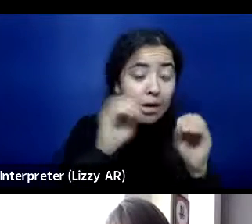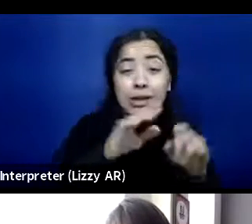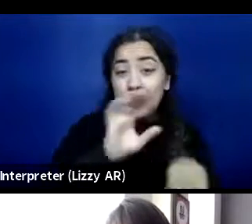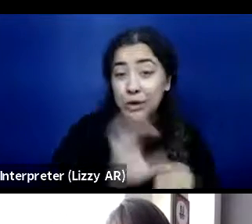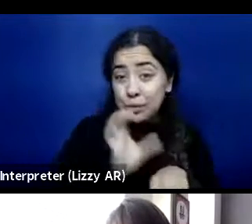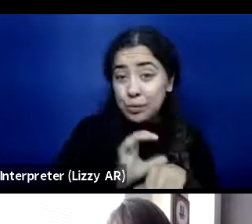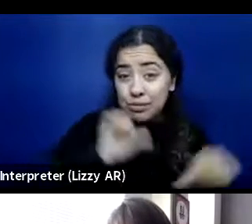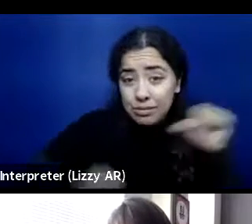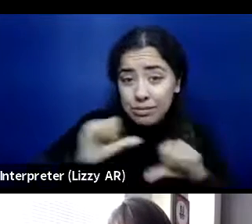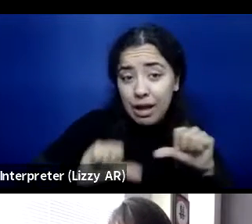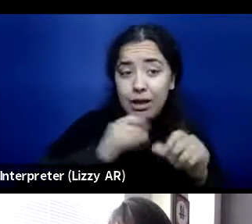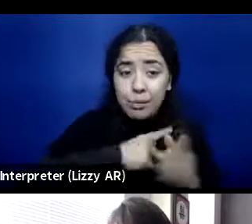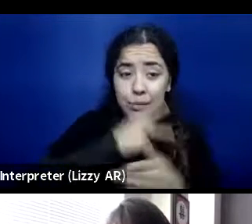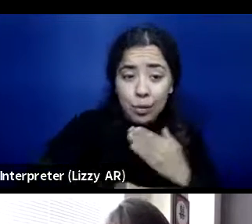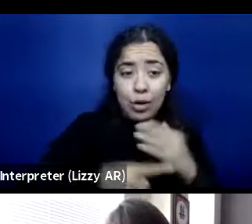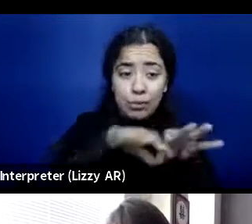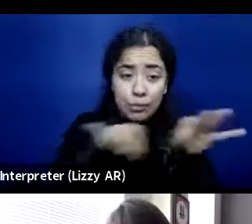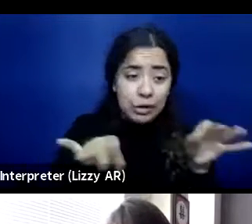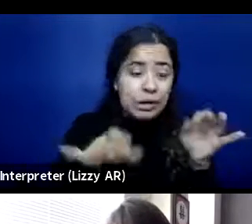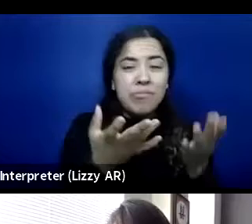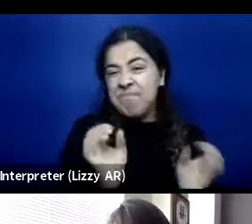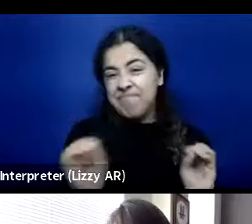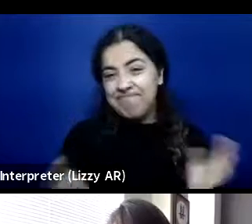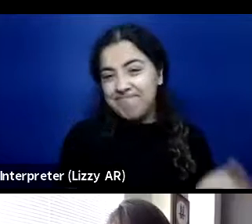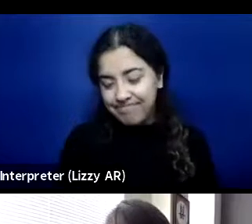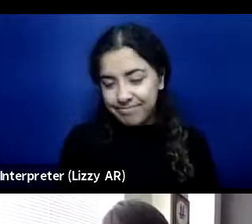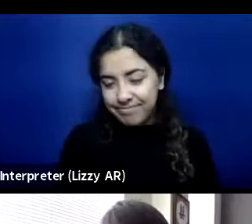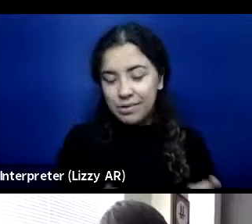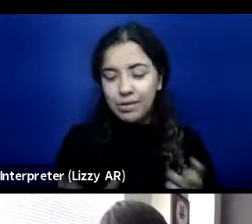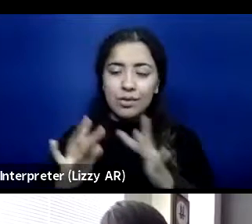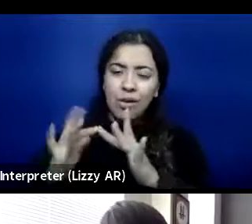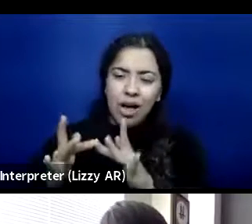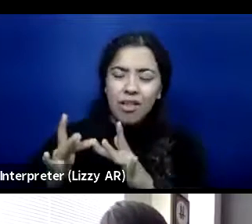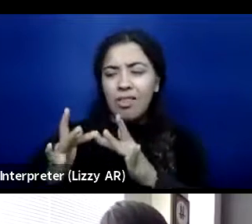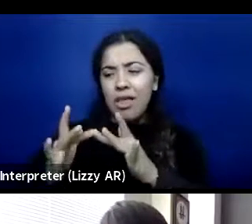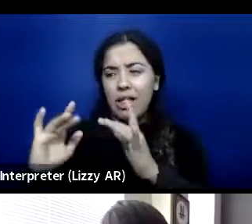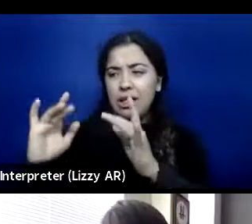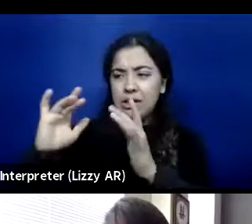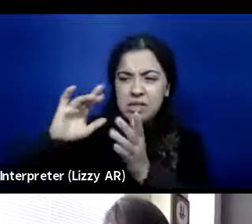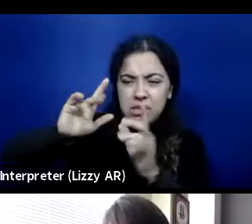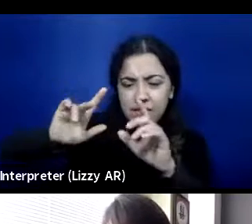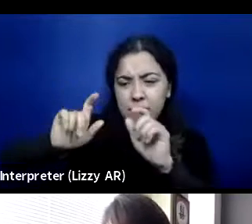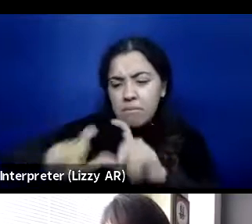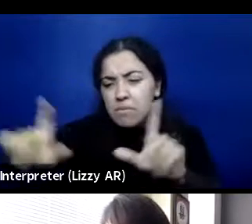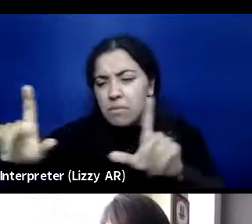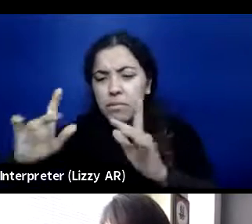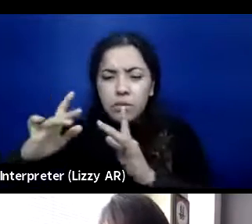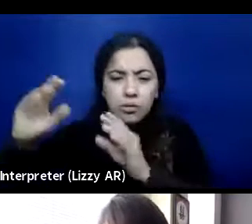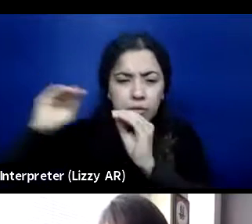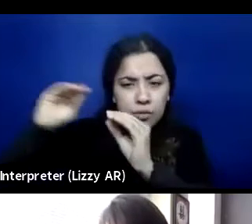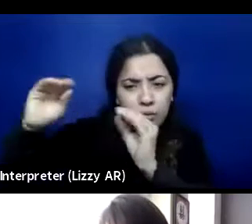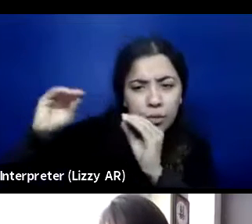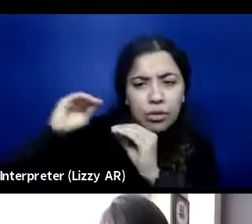So Teach Access launched an online tutorial covering (AUDIO DISTORTS)